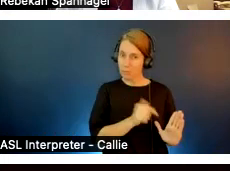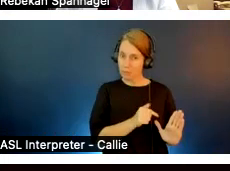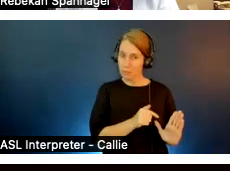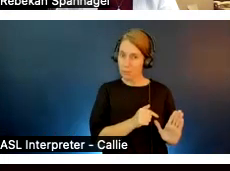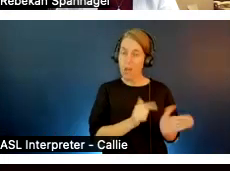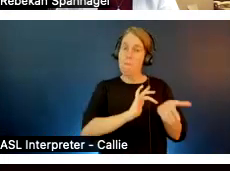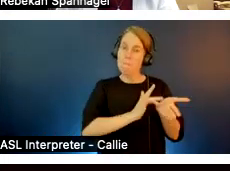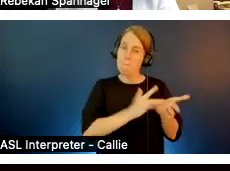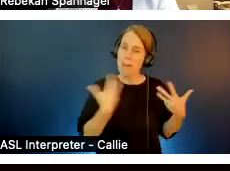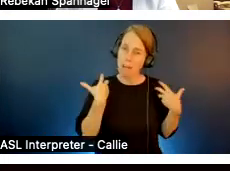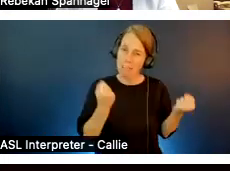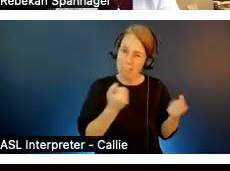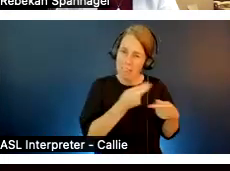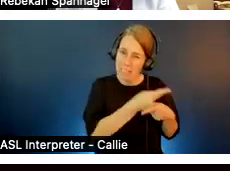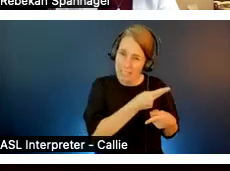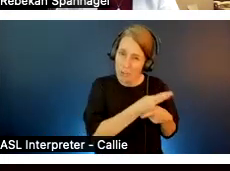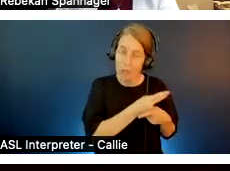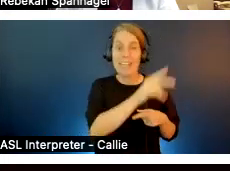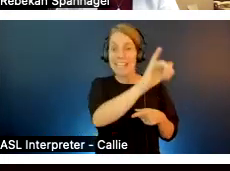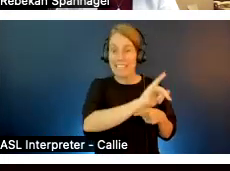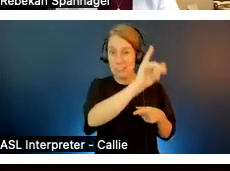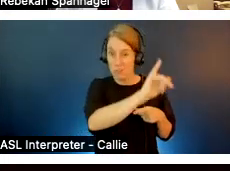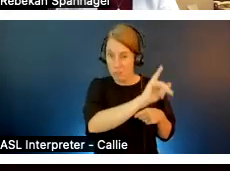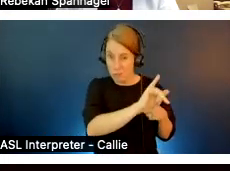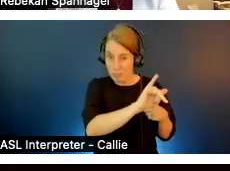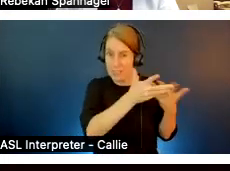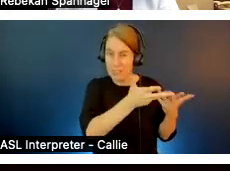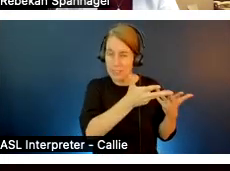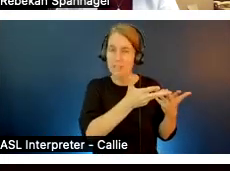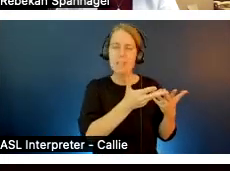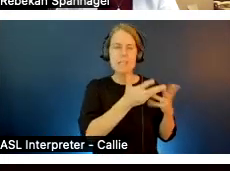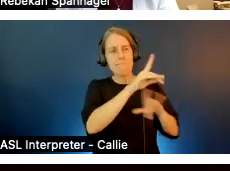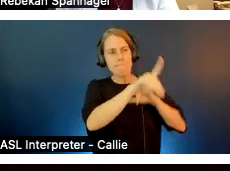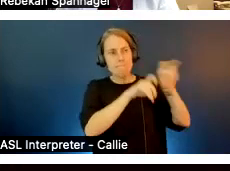care when you're looking at your insurance care so questioning your service provider learning